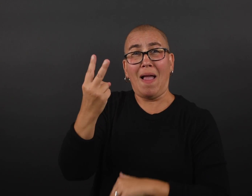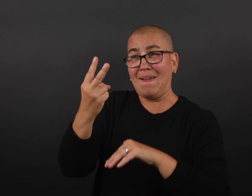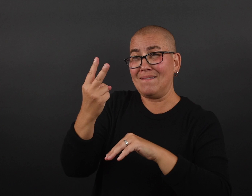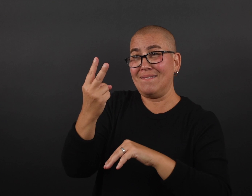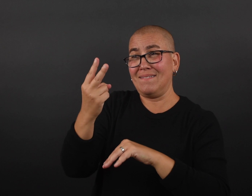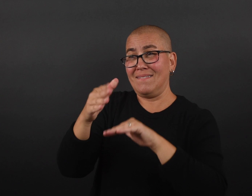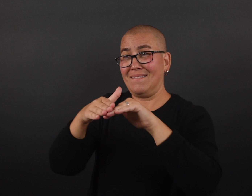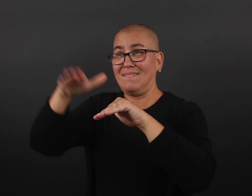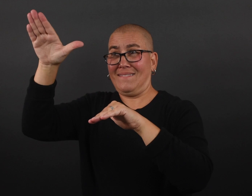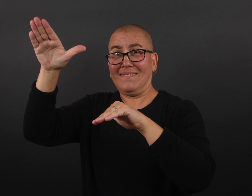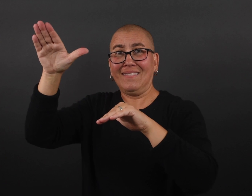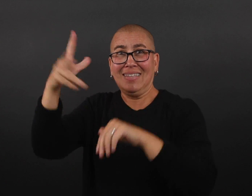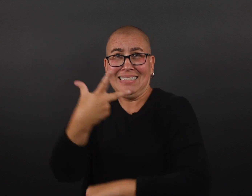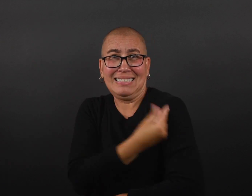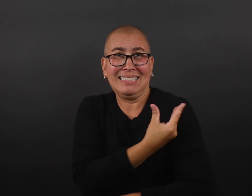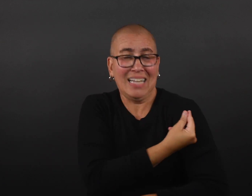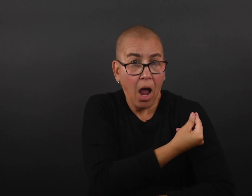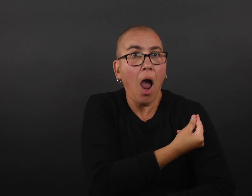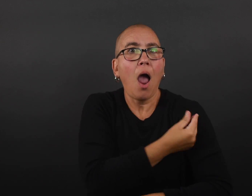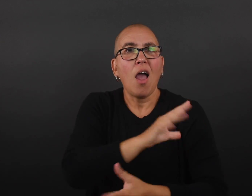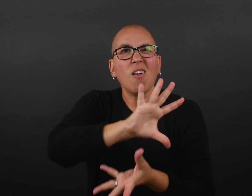to School” campaign last month.